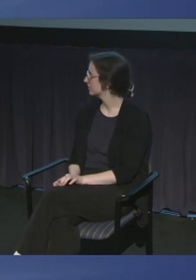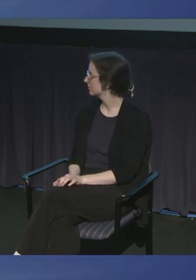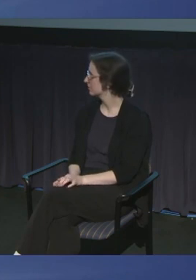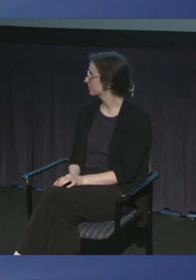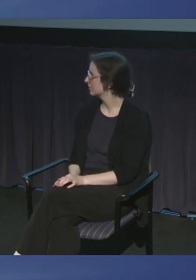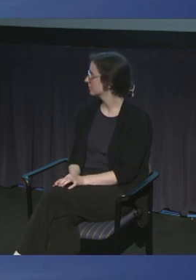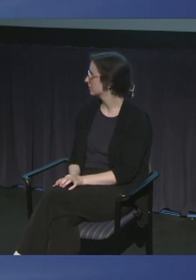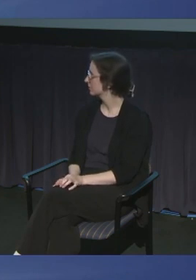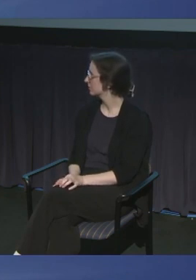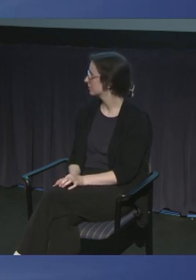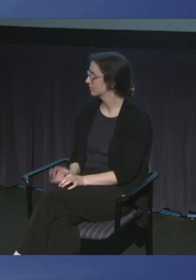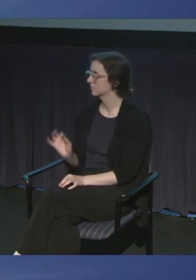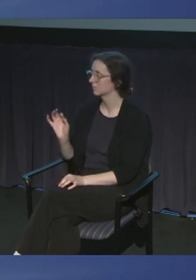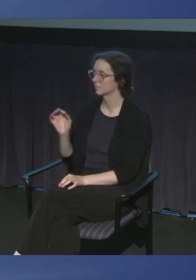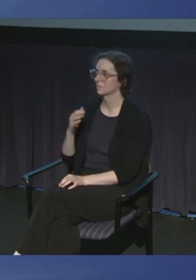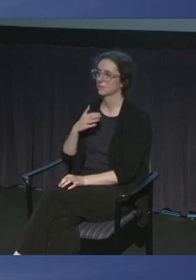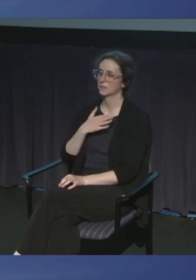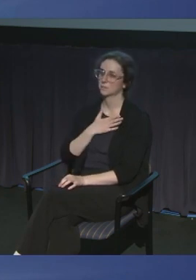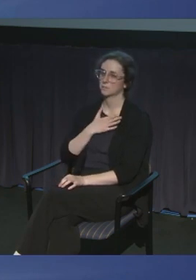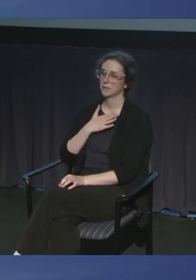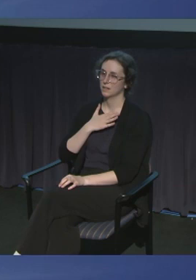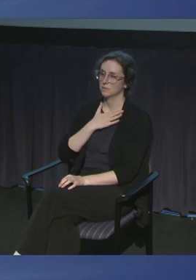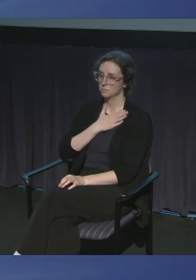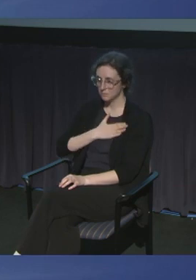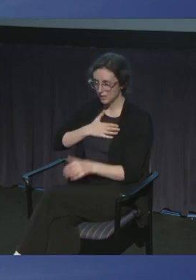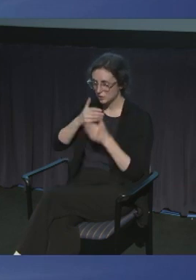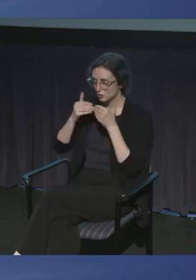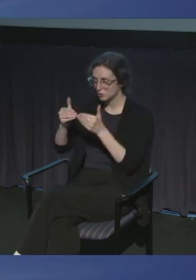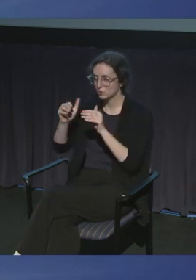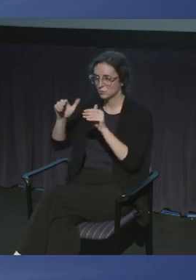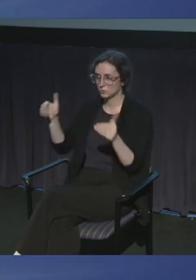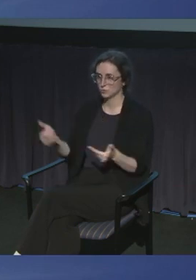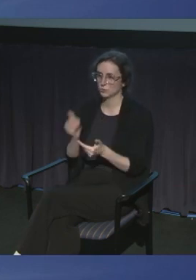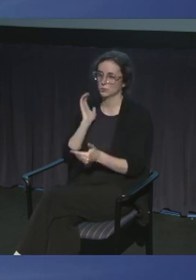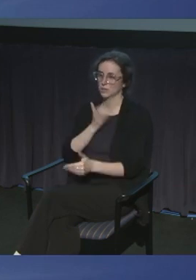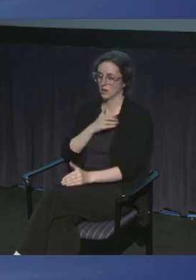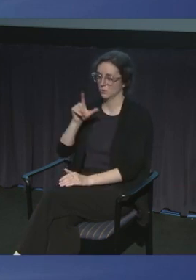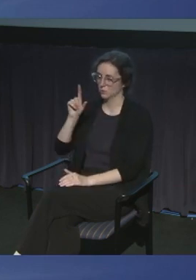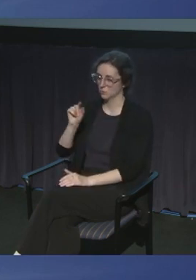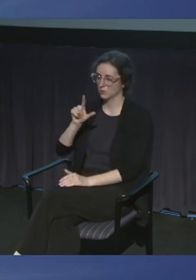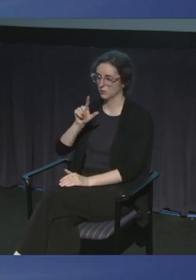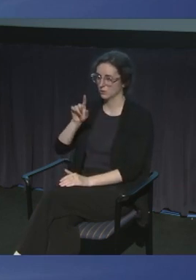IT IS MY PLEASURE TO INTRODUCE OUR 2024 KUAN-TEH JEANG MEMORIAL LECTURE, DR.